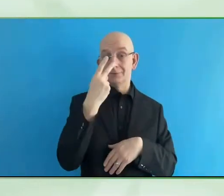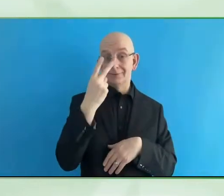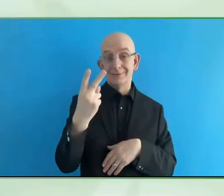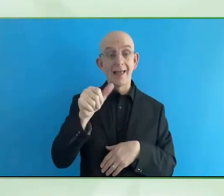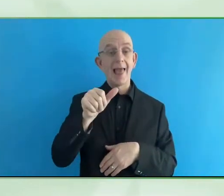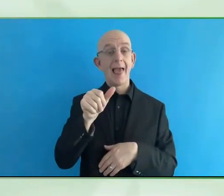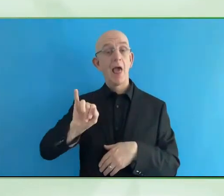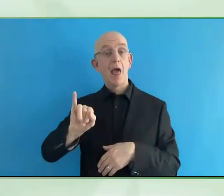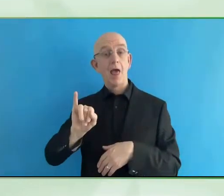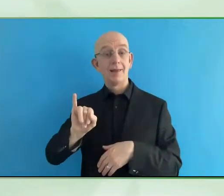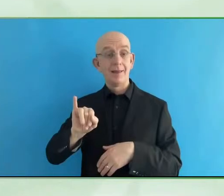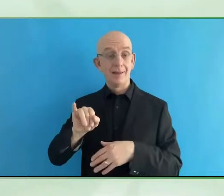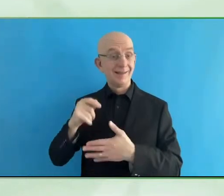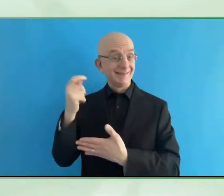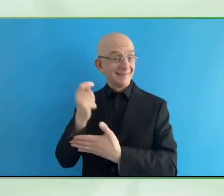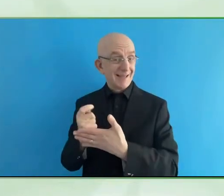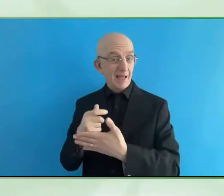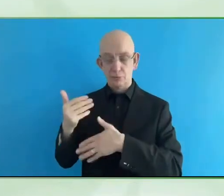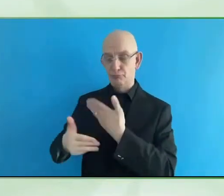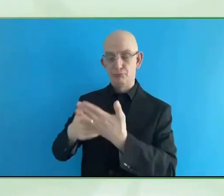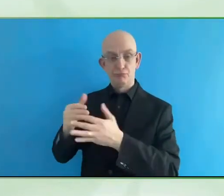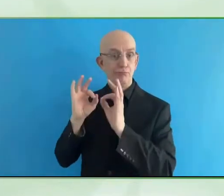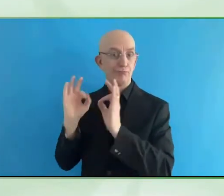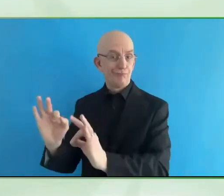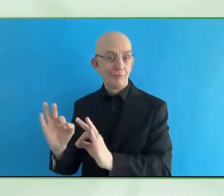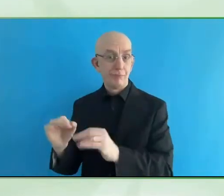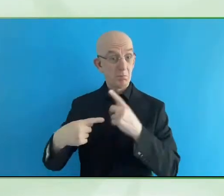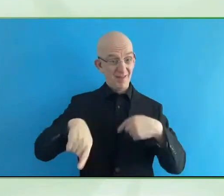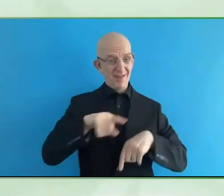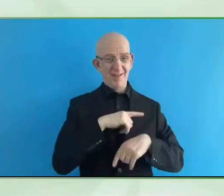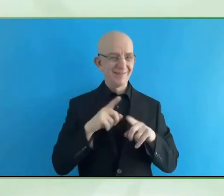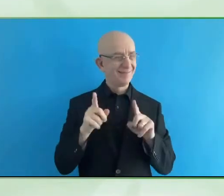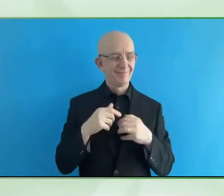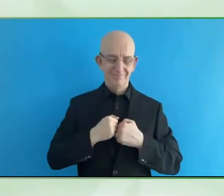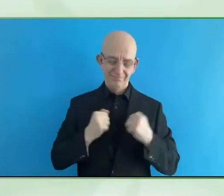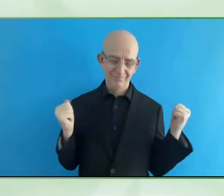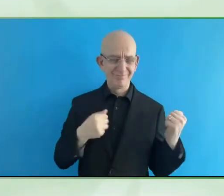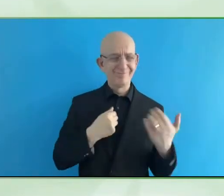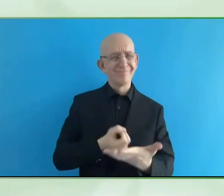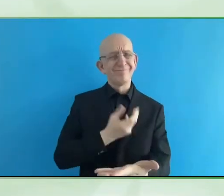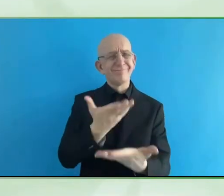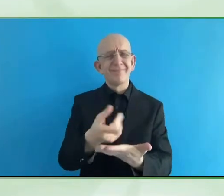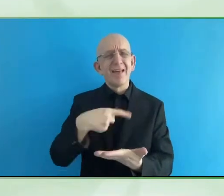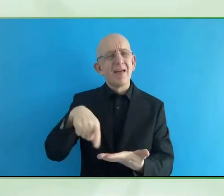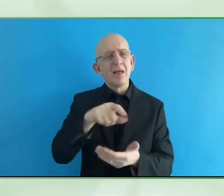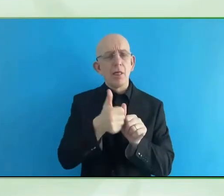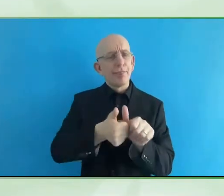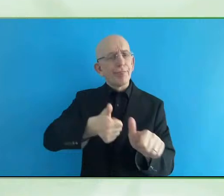I think what we have to do there is step up that timelag.